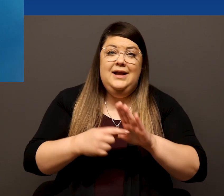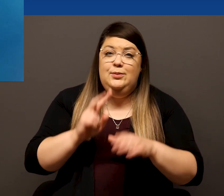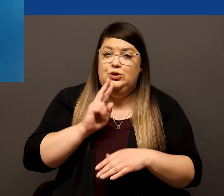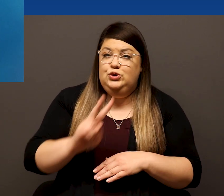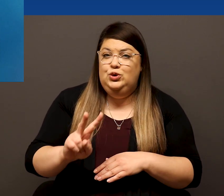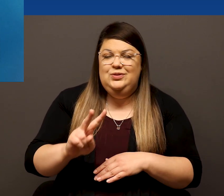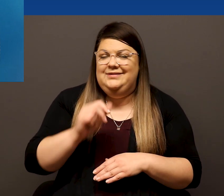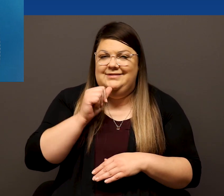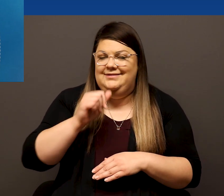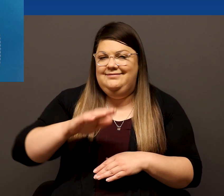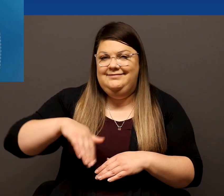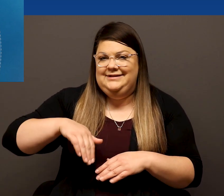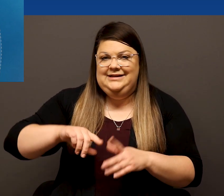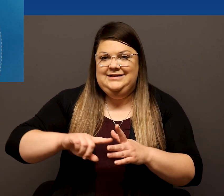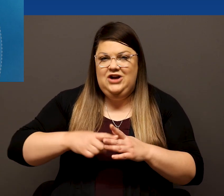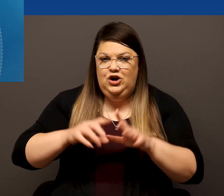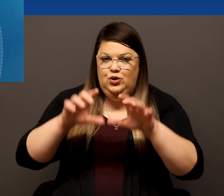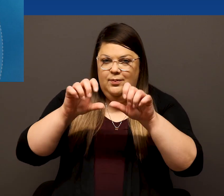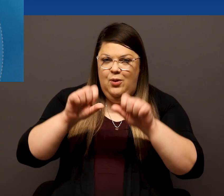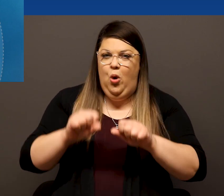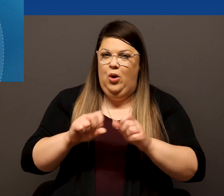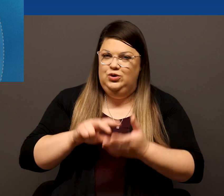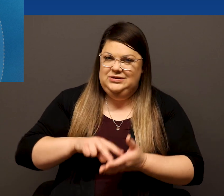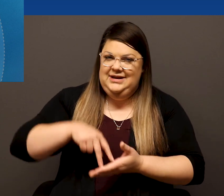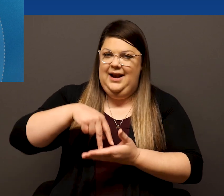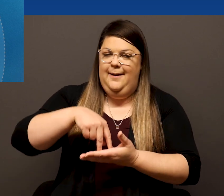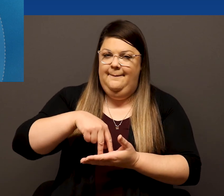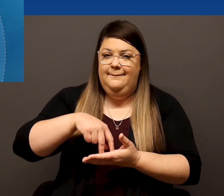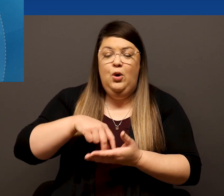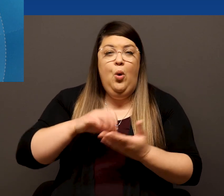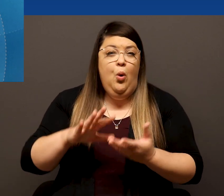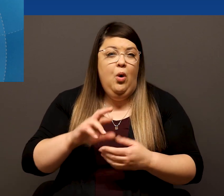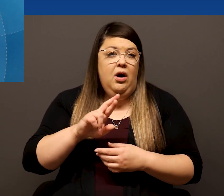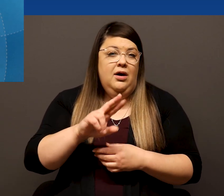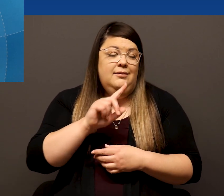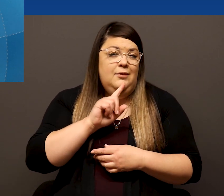who is not beginning to pull to stand up. A one-year-old who is not rolling over.